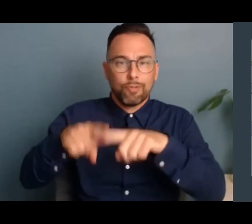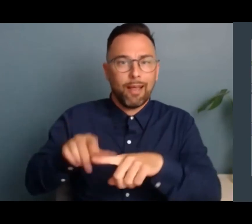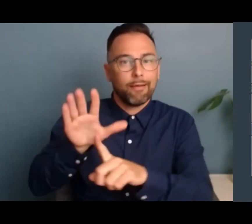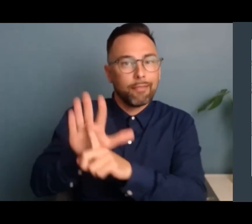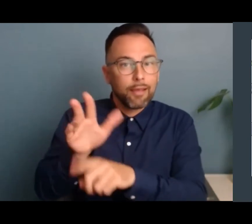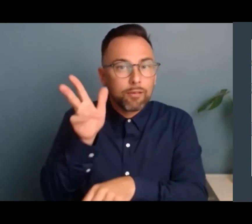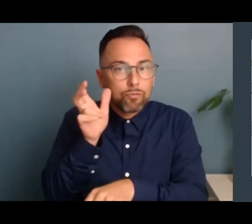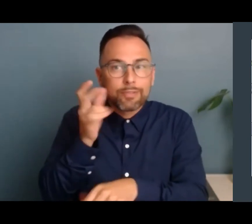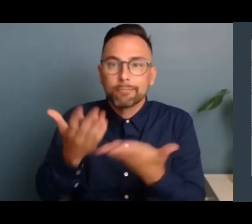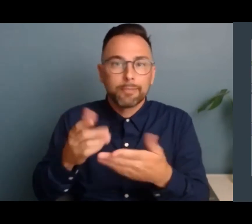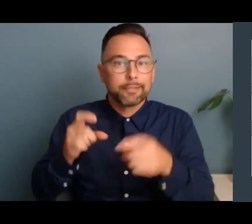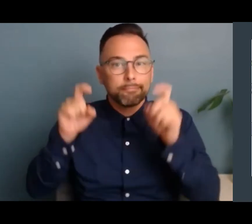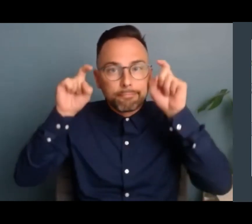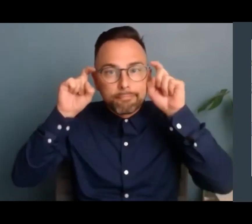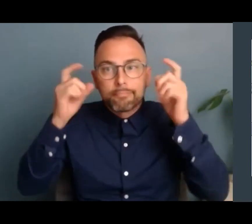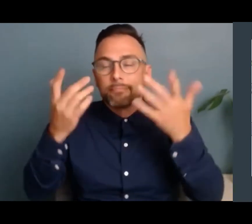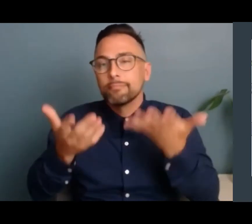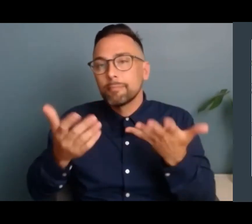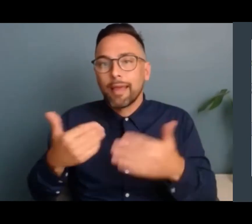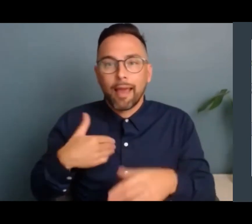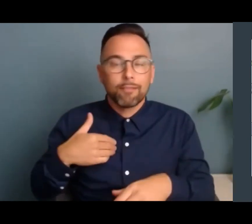Students that just rely on their own hearing via hearing aids